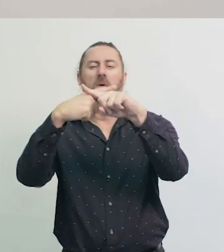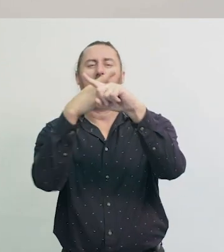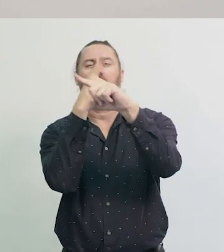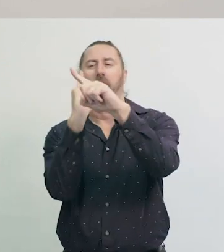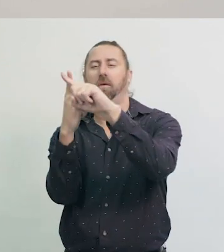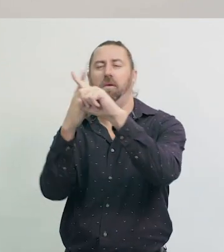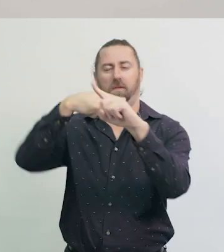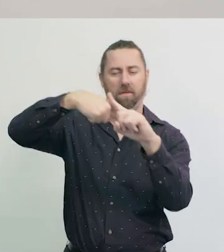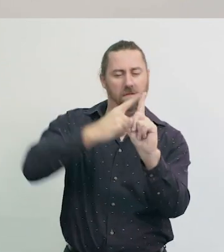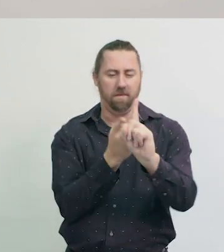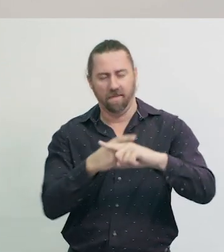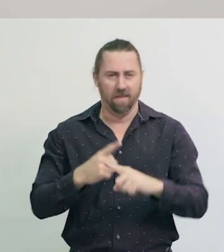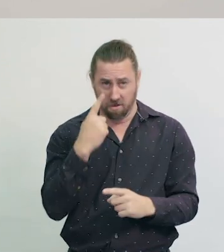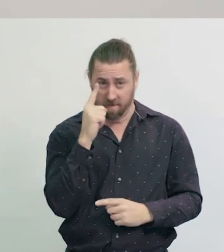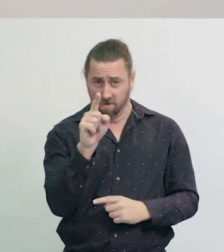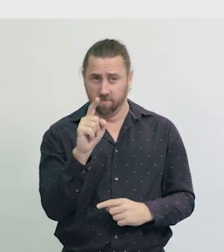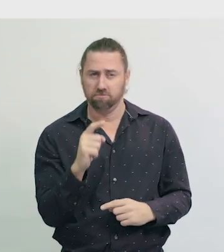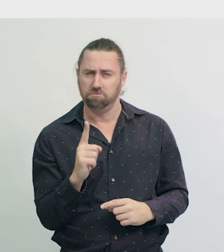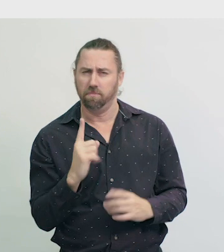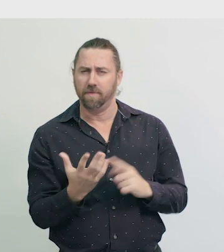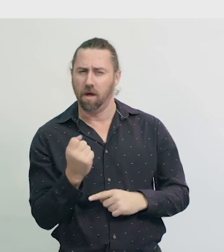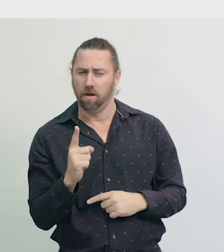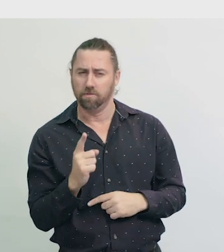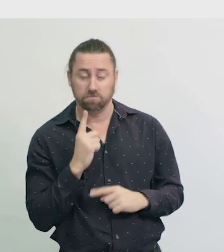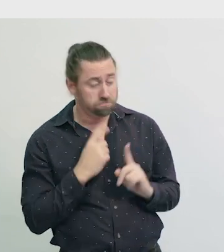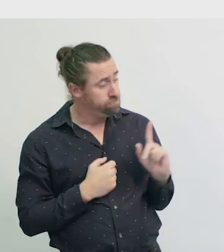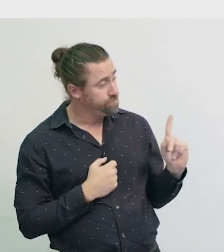and see what you discover. If we draw a letter 'X',